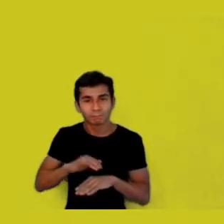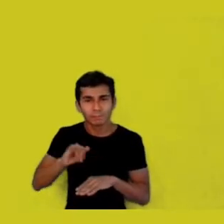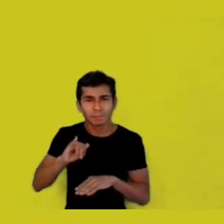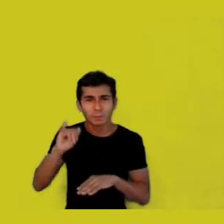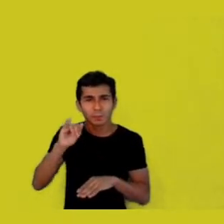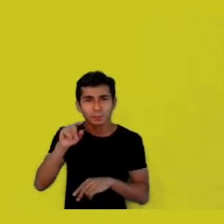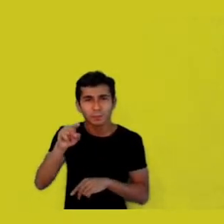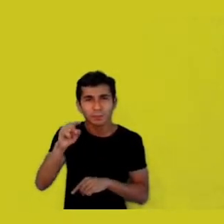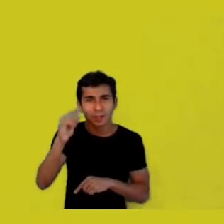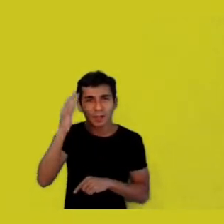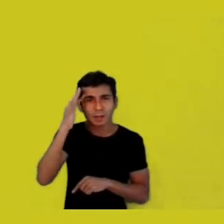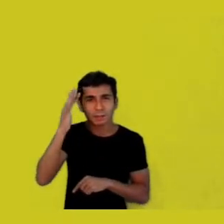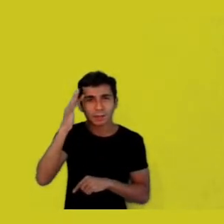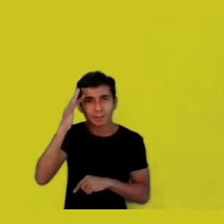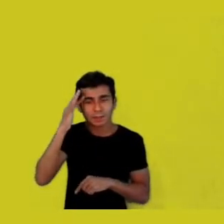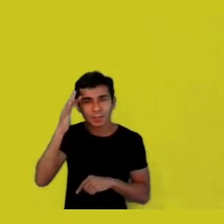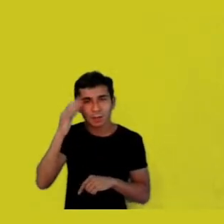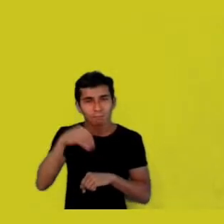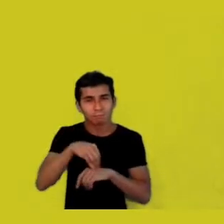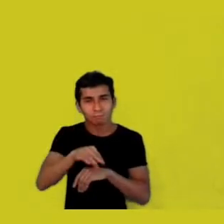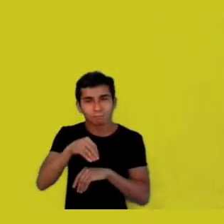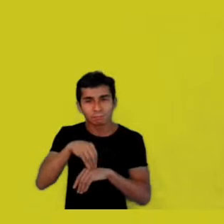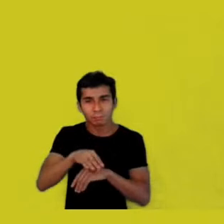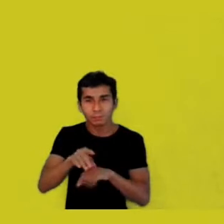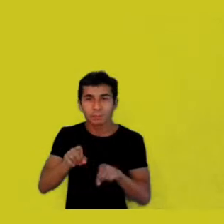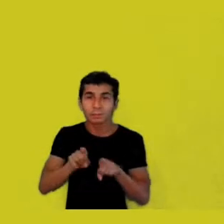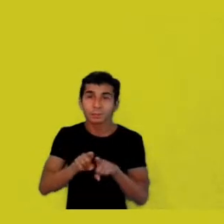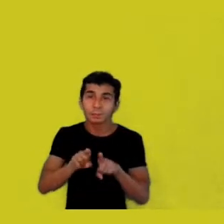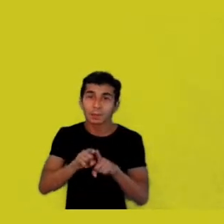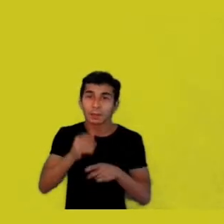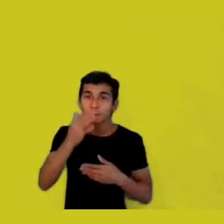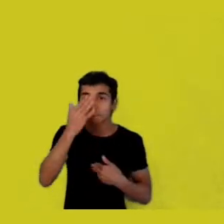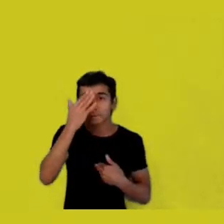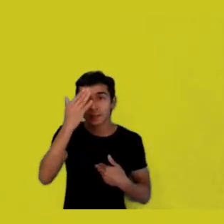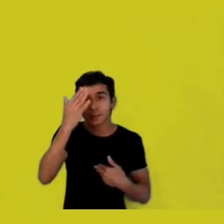thanks to the people who are here with us